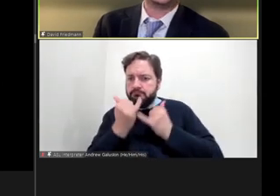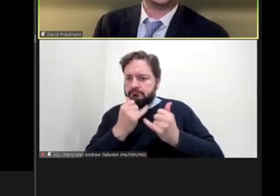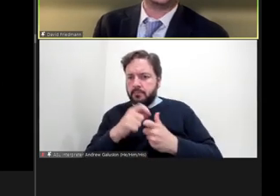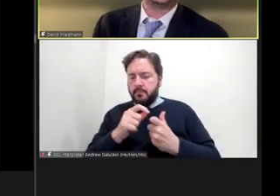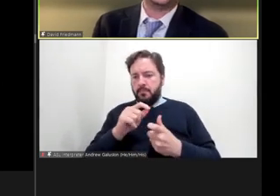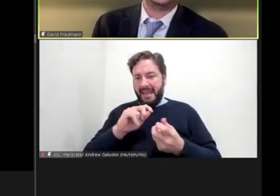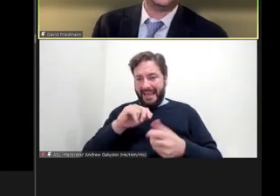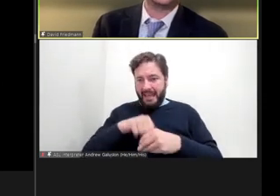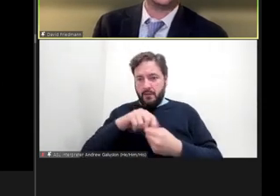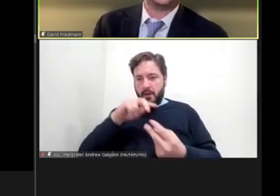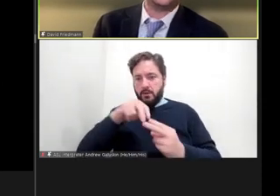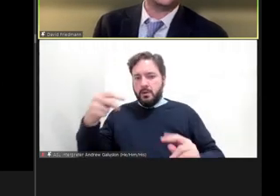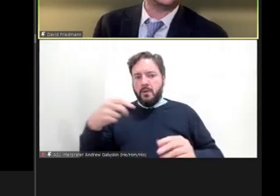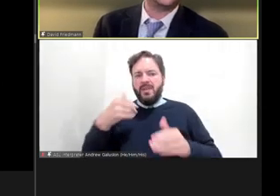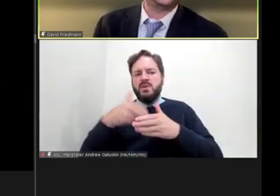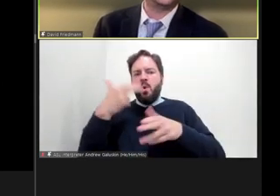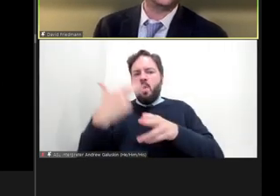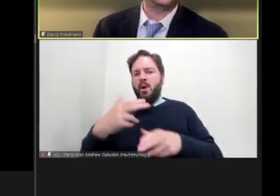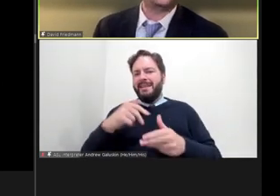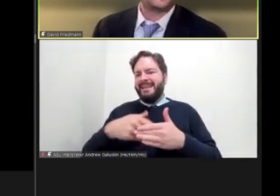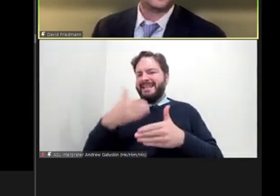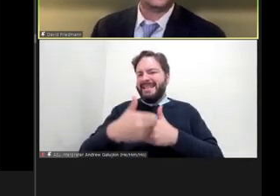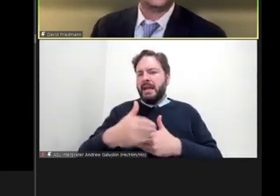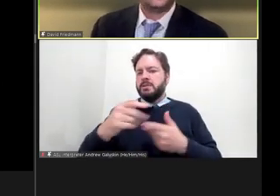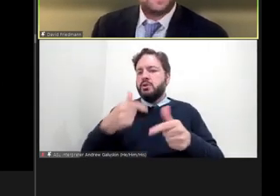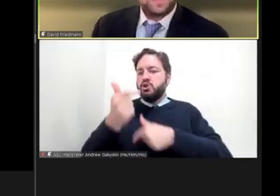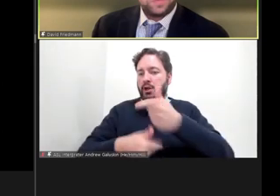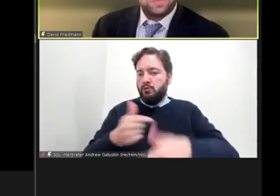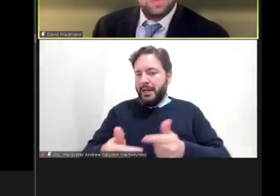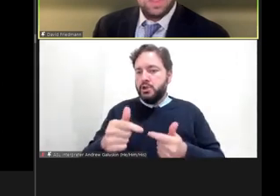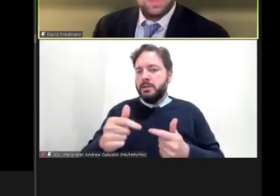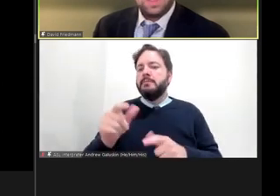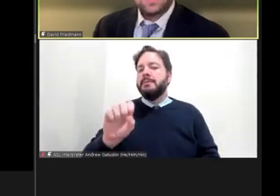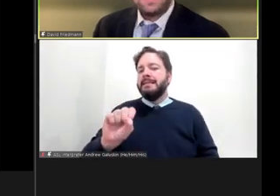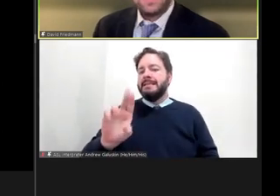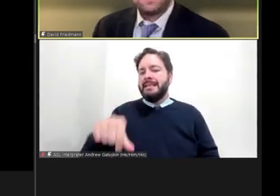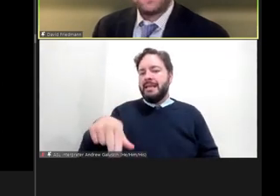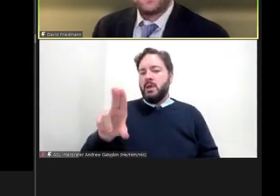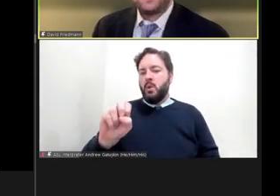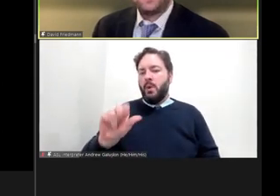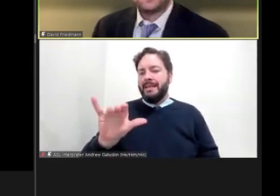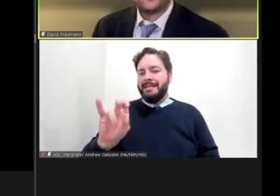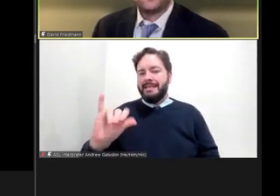So-called next generation sequencing. So I mentioned before -- and I think it's important